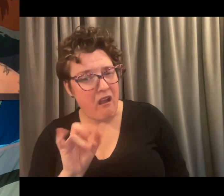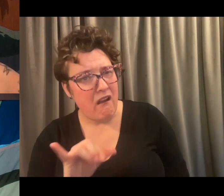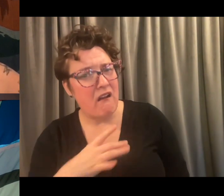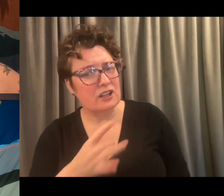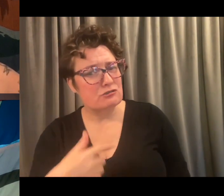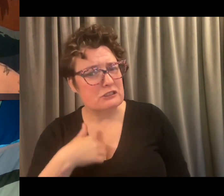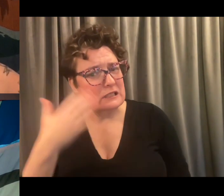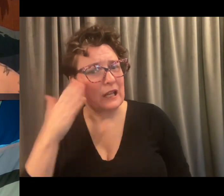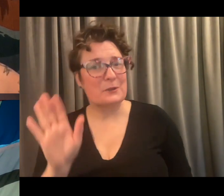Thank you.